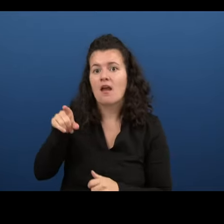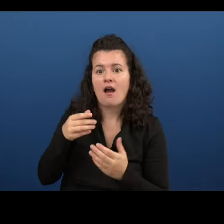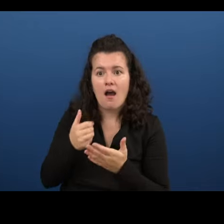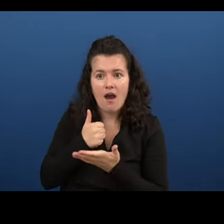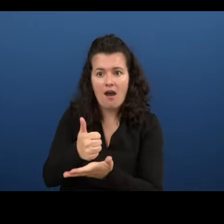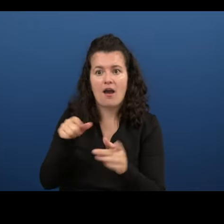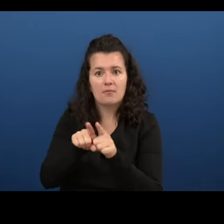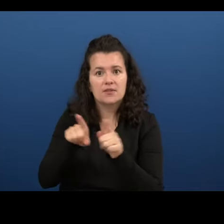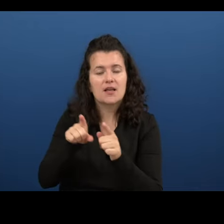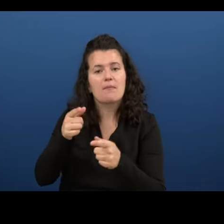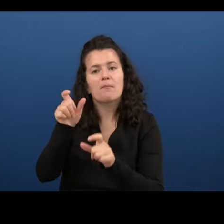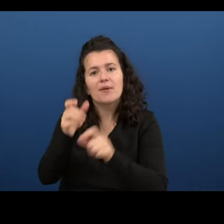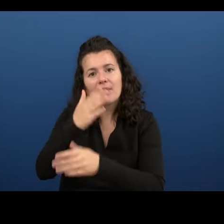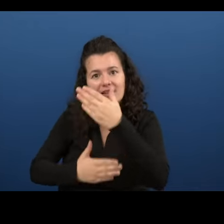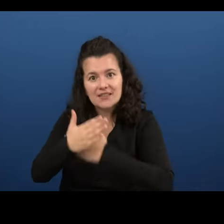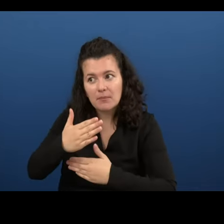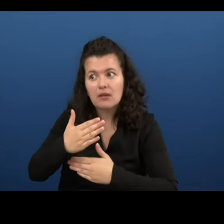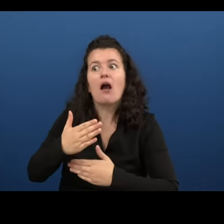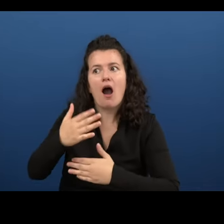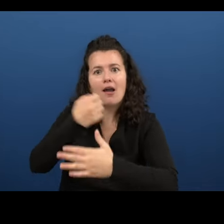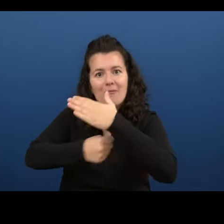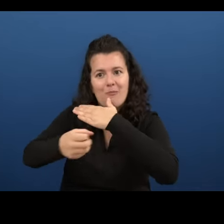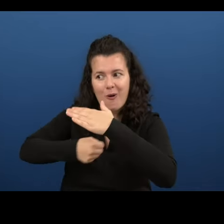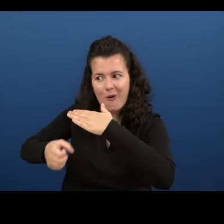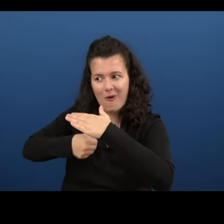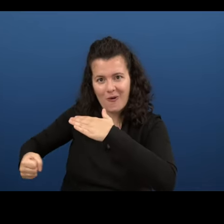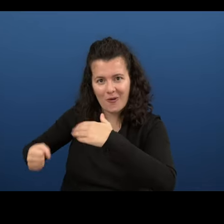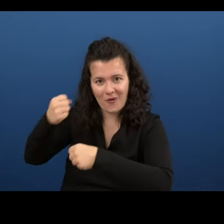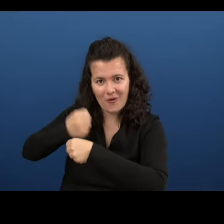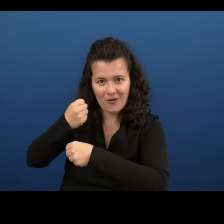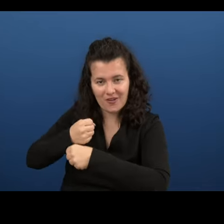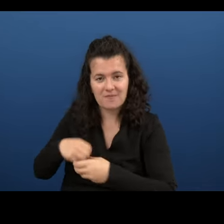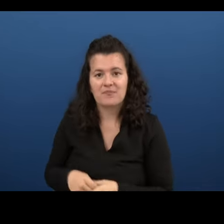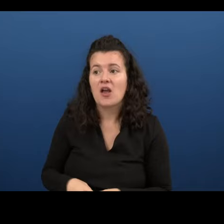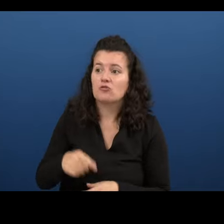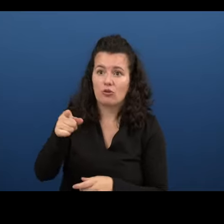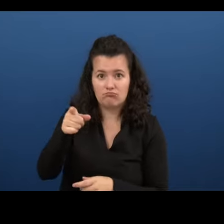with disabilities in the private sector, following the presentation. Following we will have a